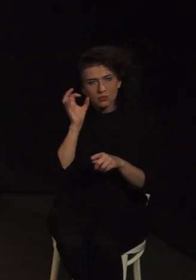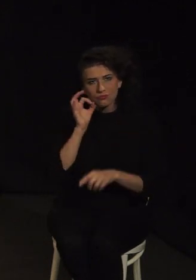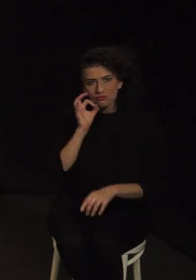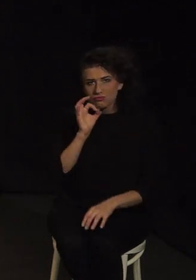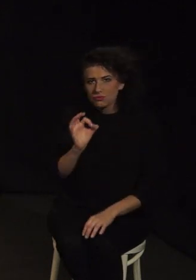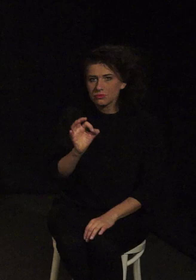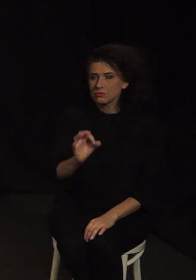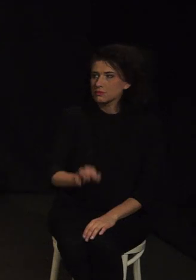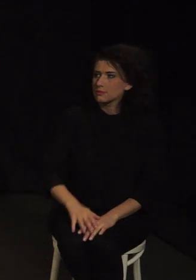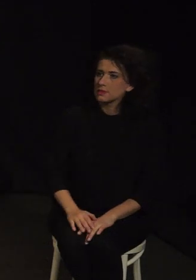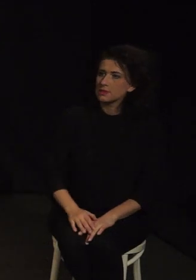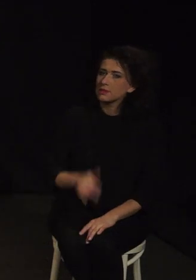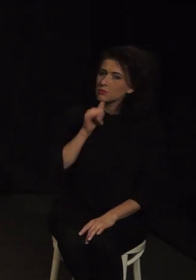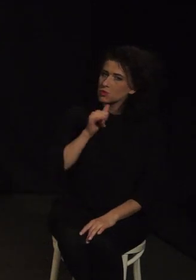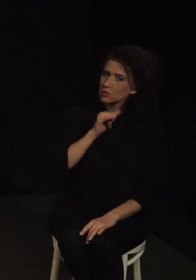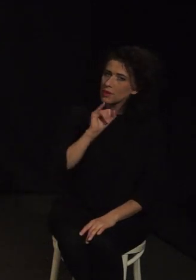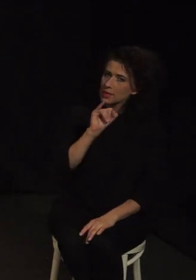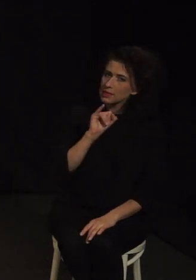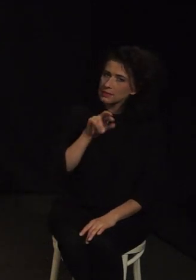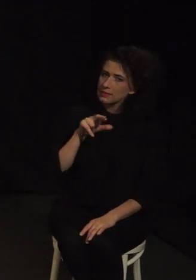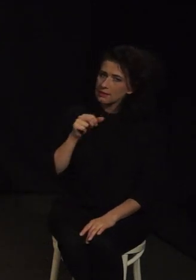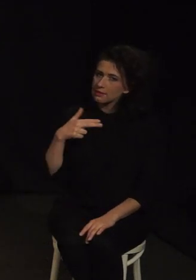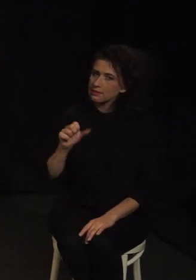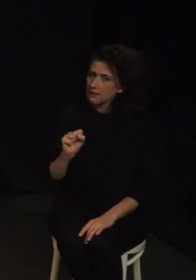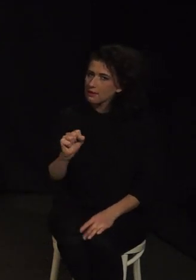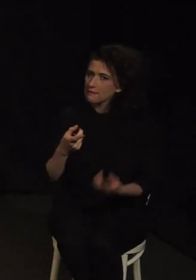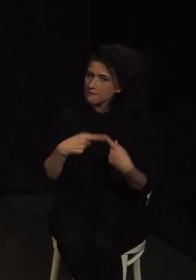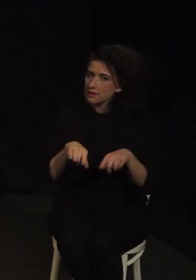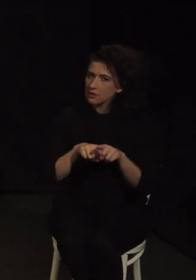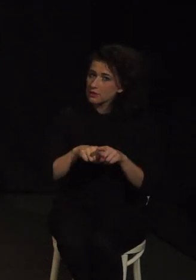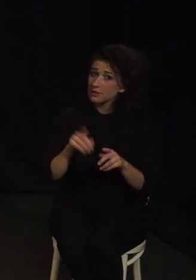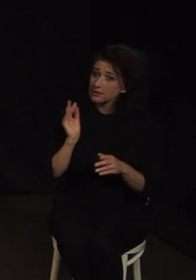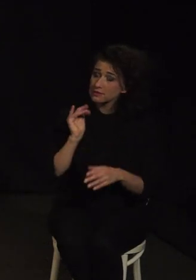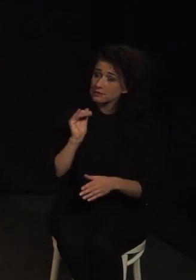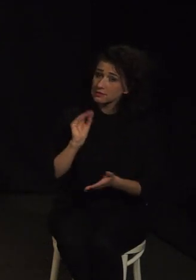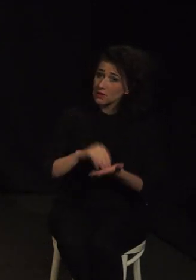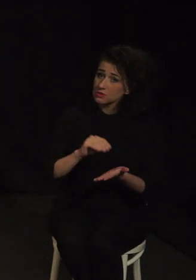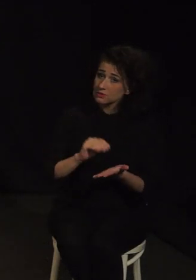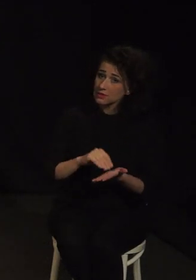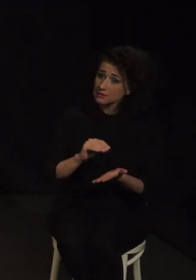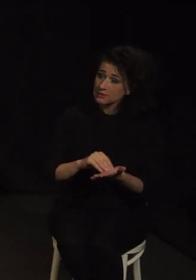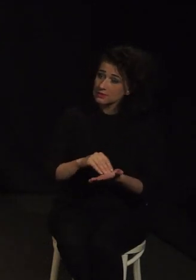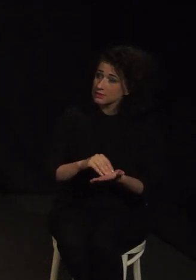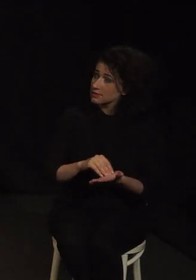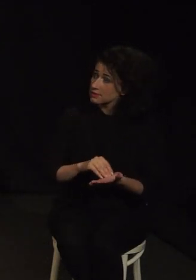We'll try to make an experiment and with the help of Ms Magdalena